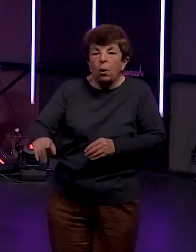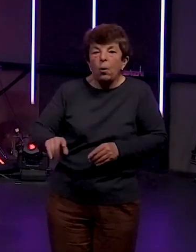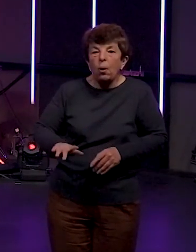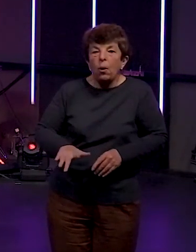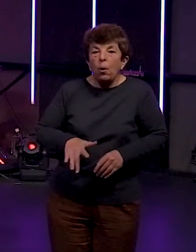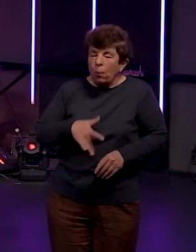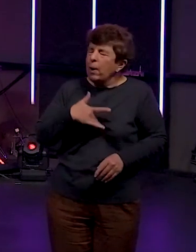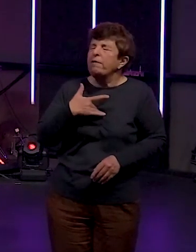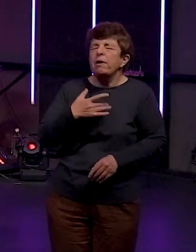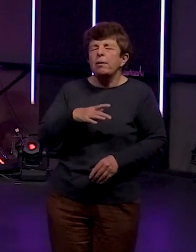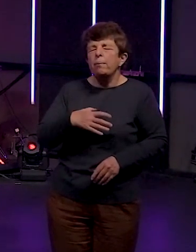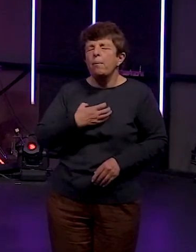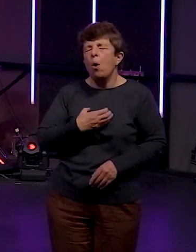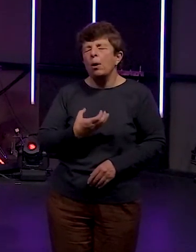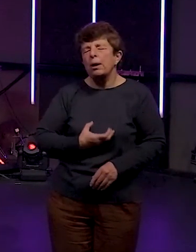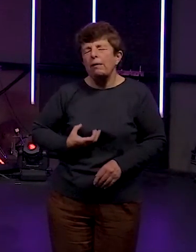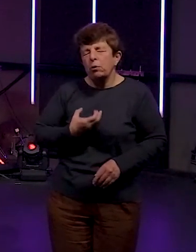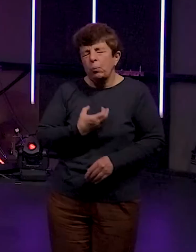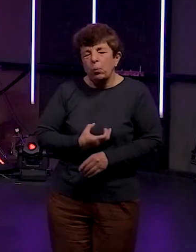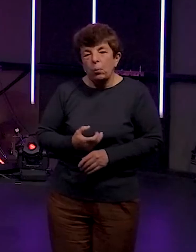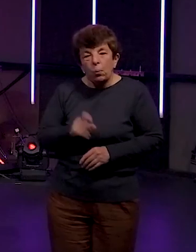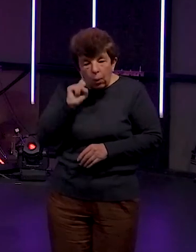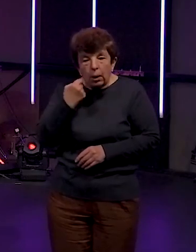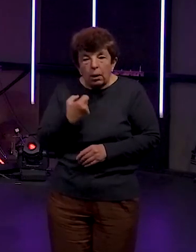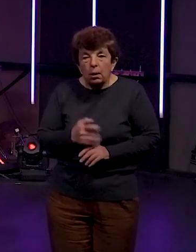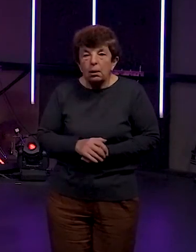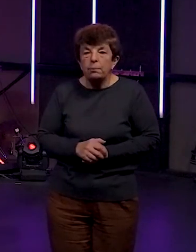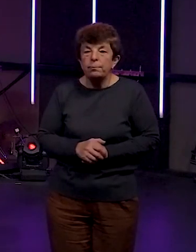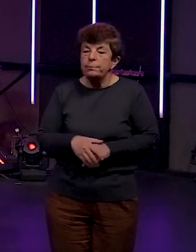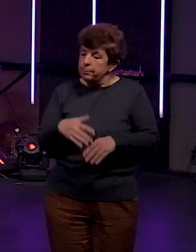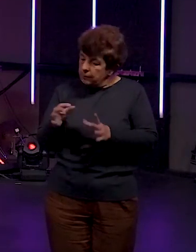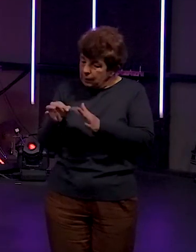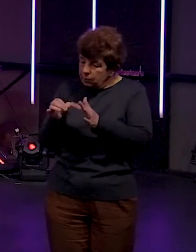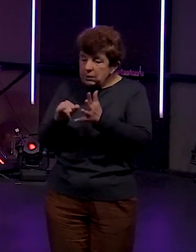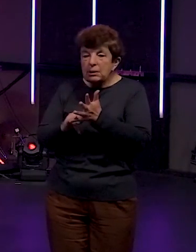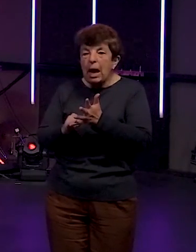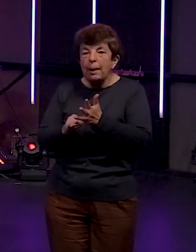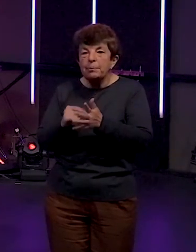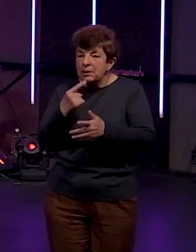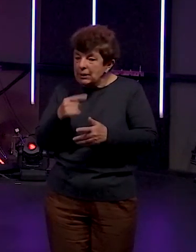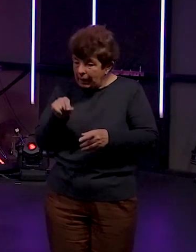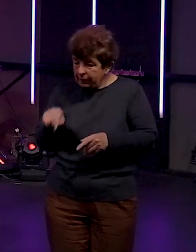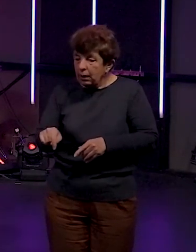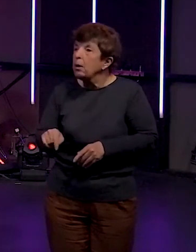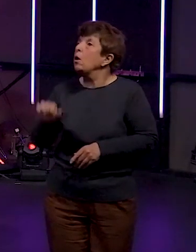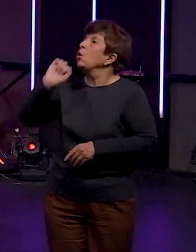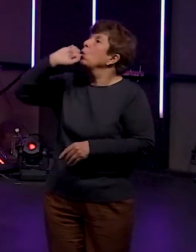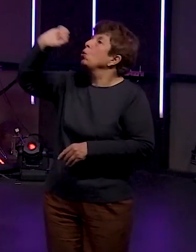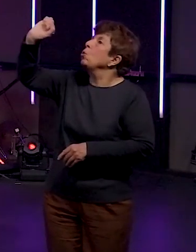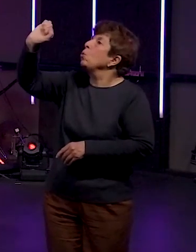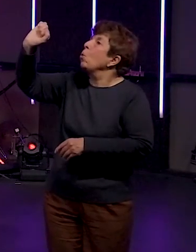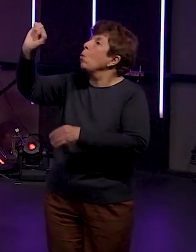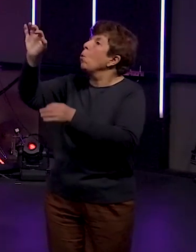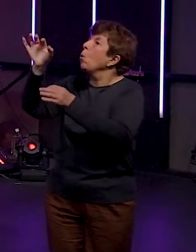so much more comfortable. And the Psalmist here is saying this your word is a lamp